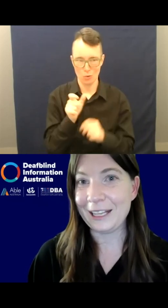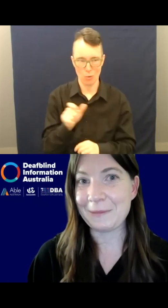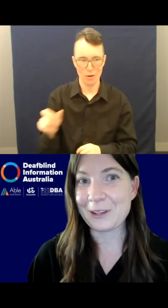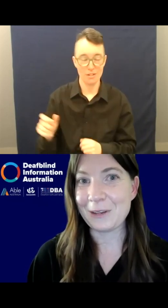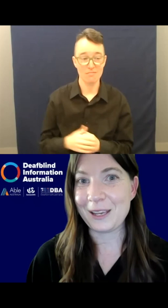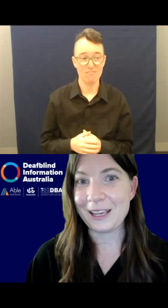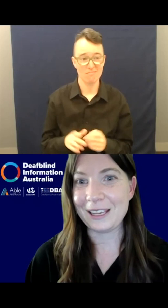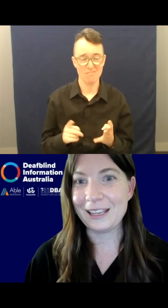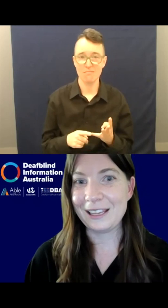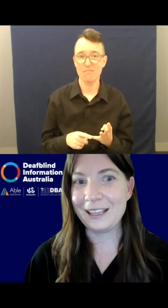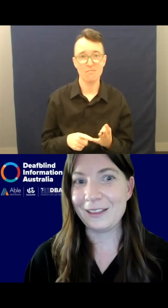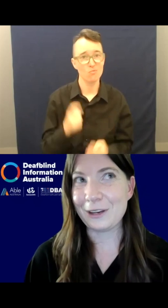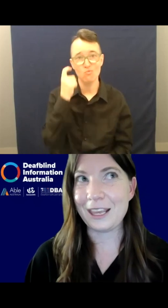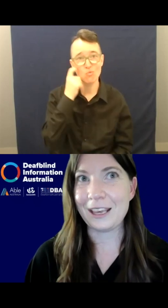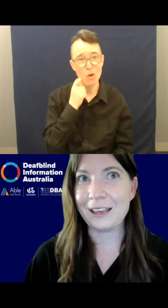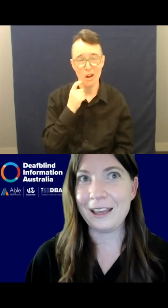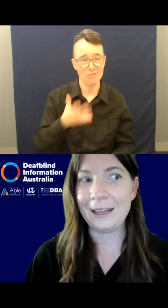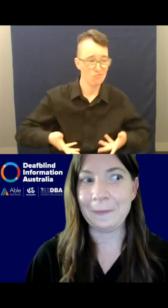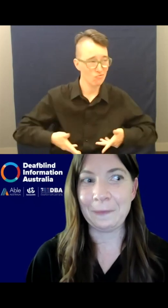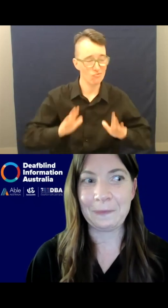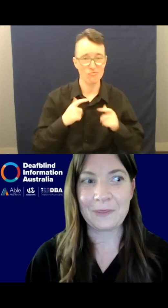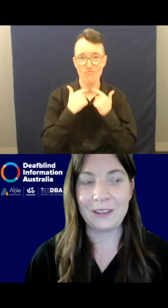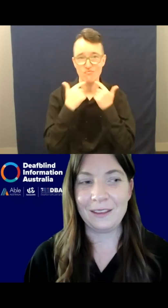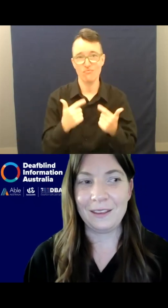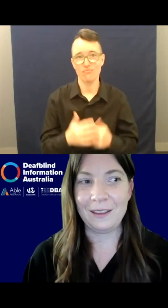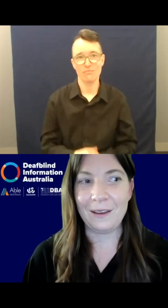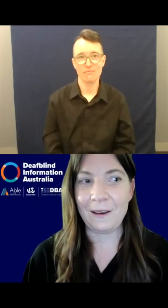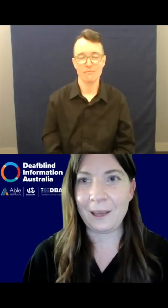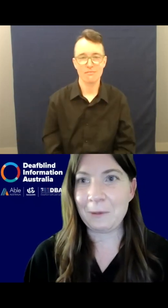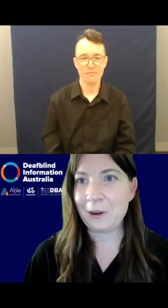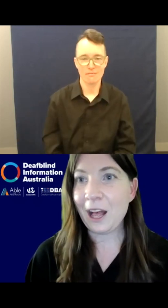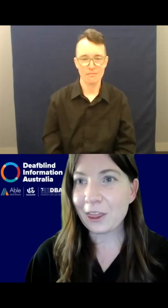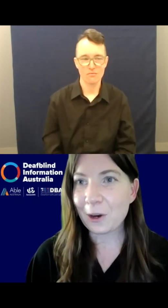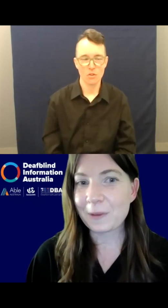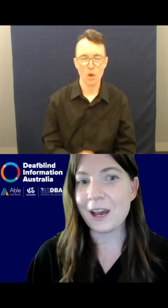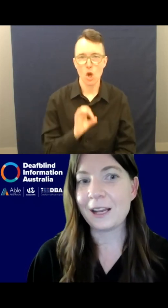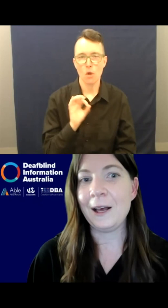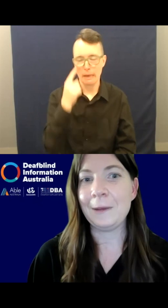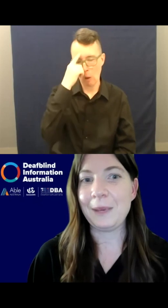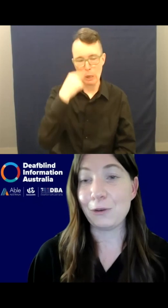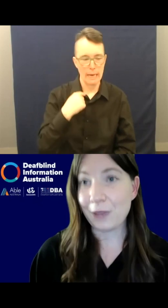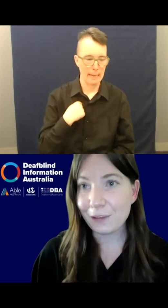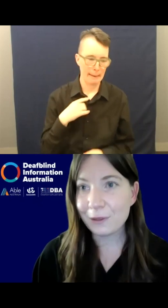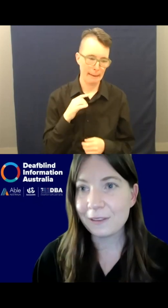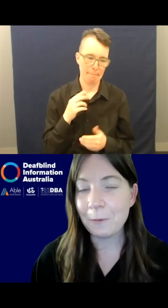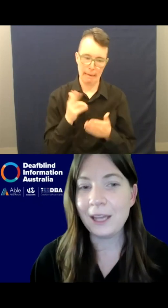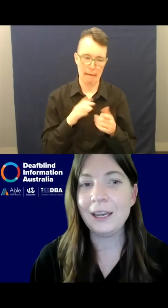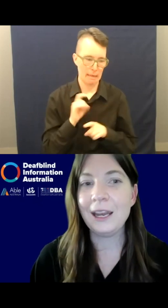Don't think, I'm not an art therapist, I can't be creative with someone,